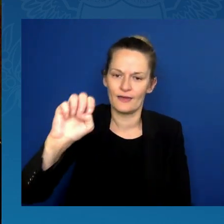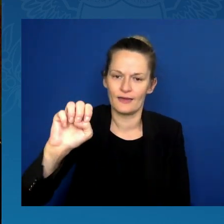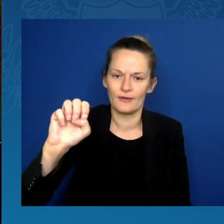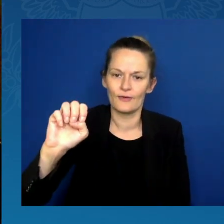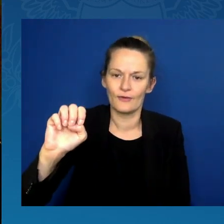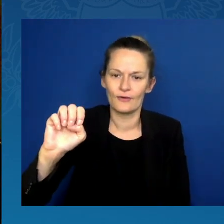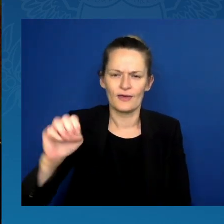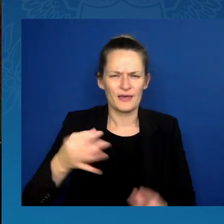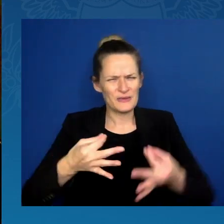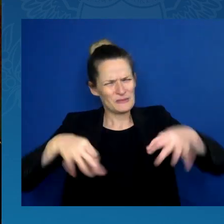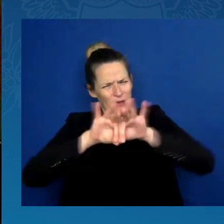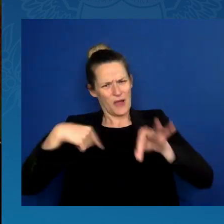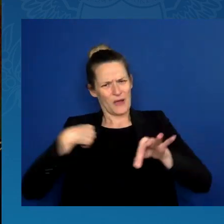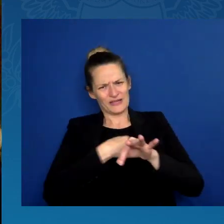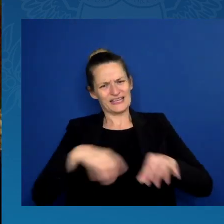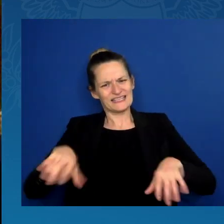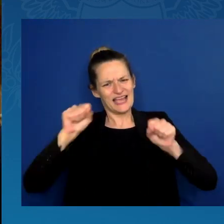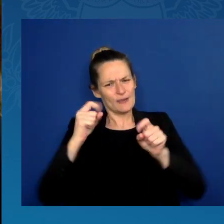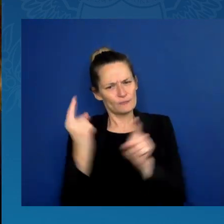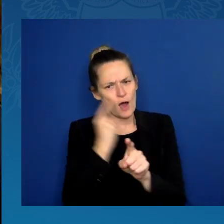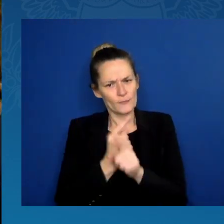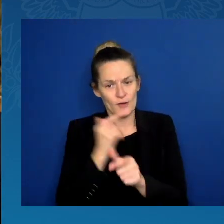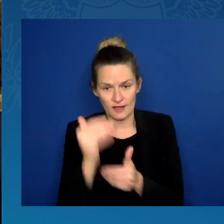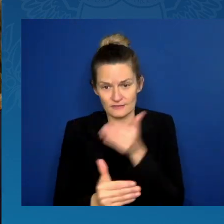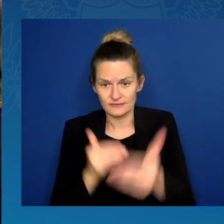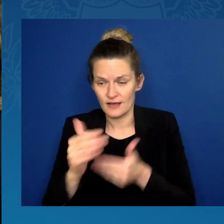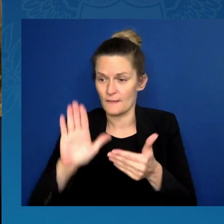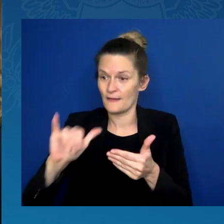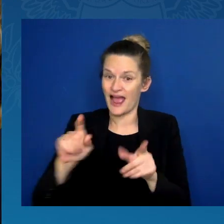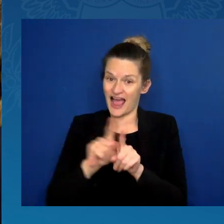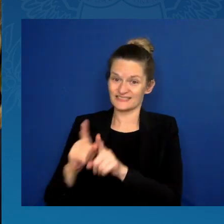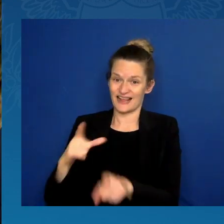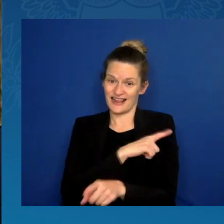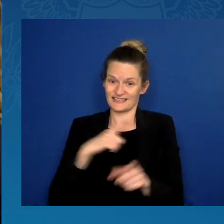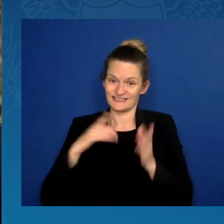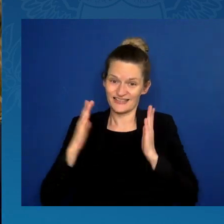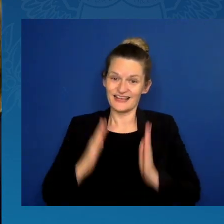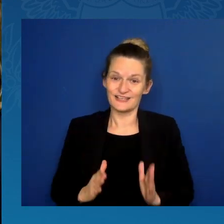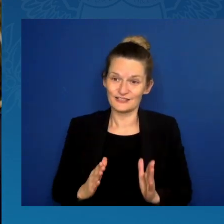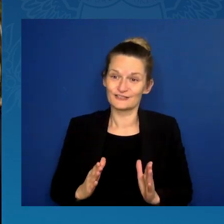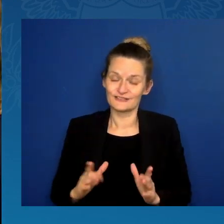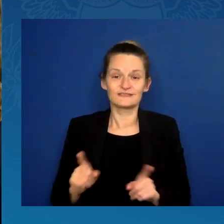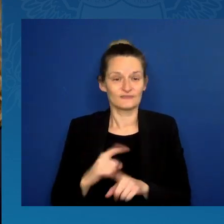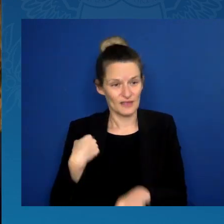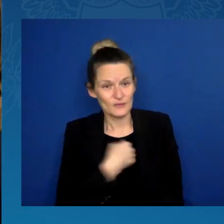But we need your support. The Vice President: Thank you. Julie Rodriguez: Thank you so much, Representatives.